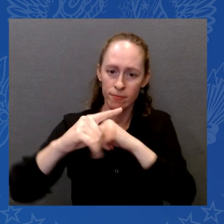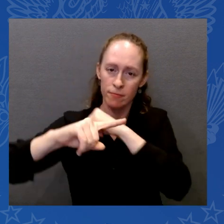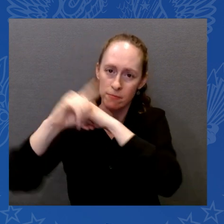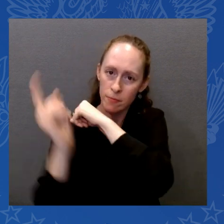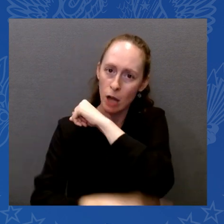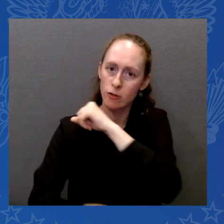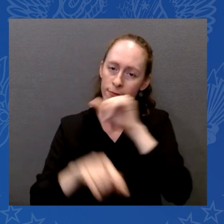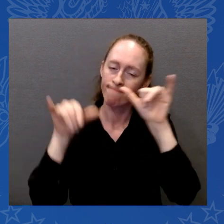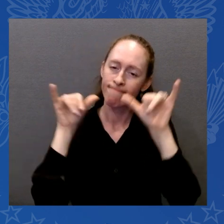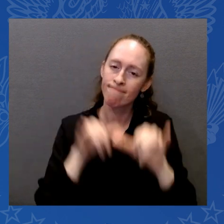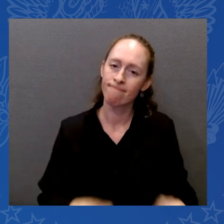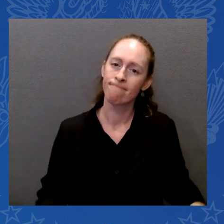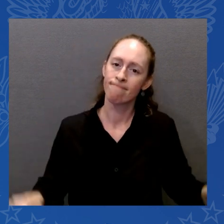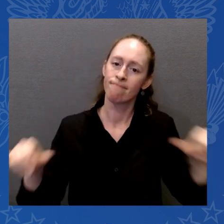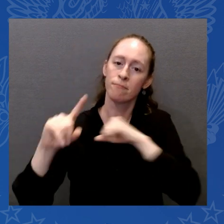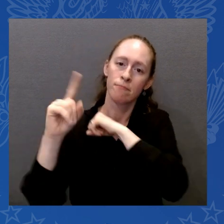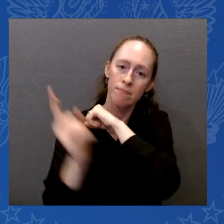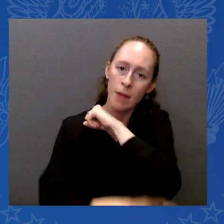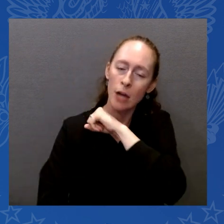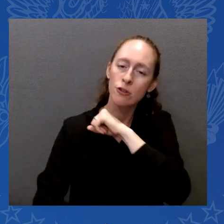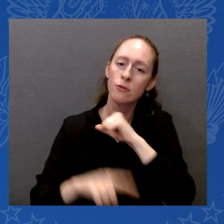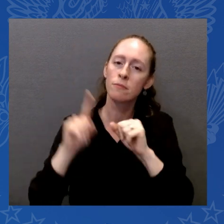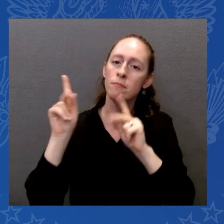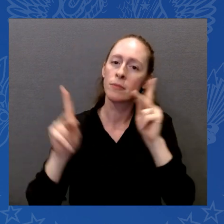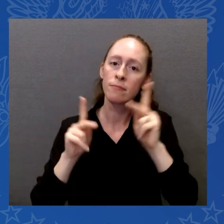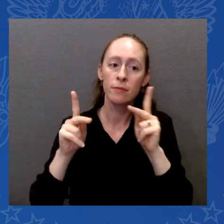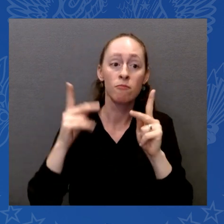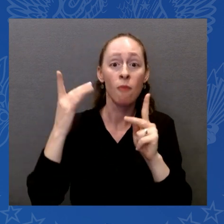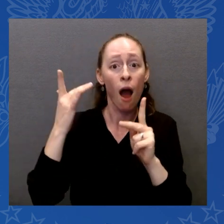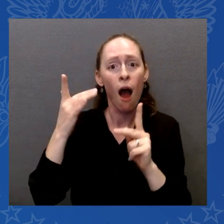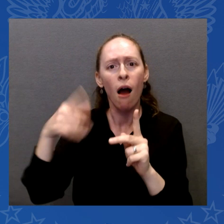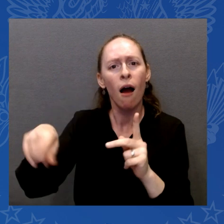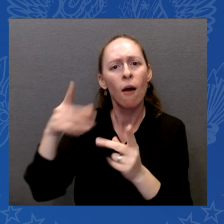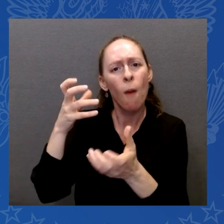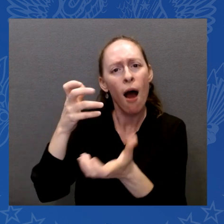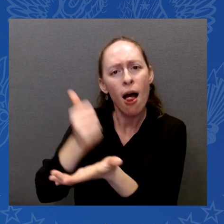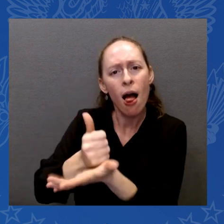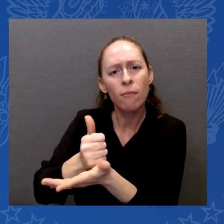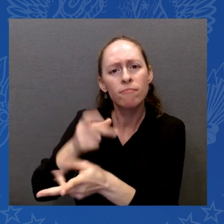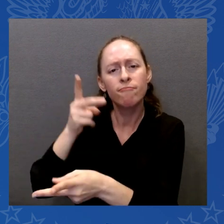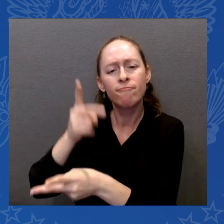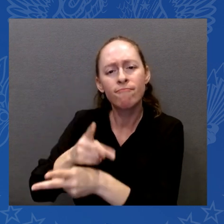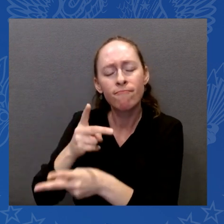friends and loved ones who support them. We've already seen these attempts, as you've heard,